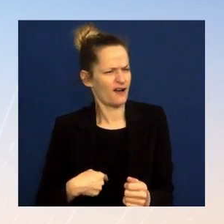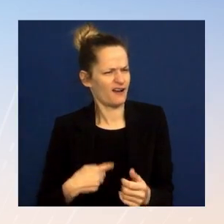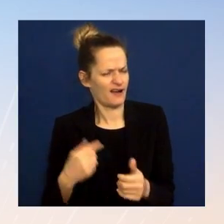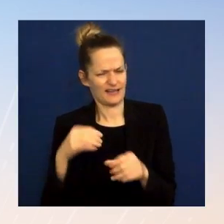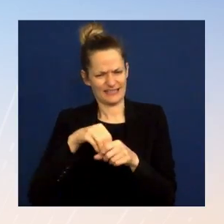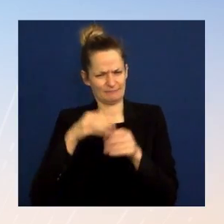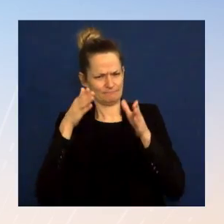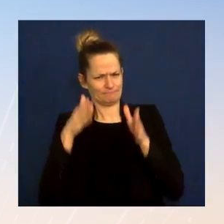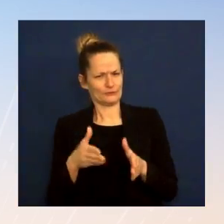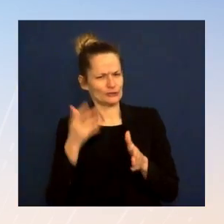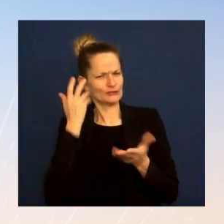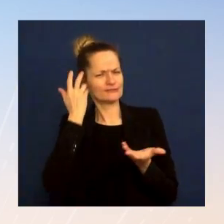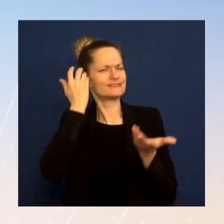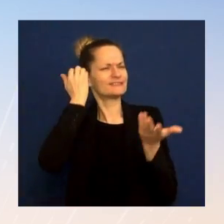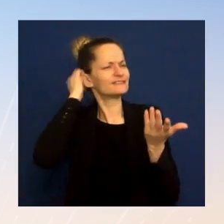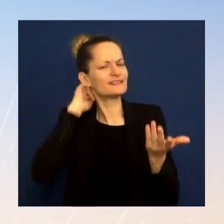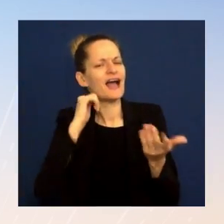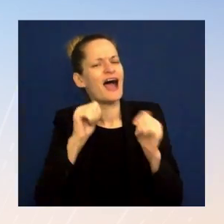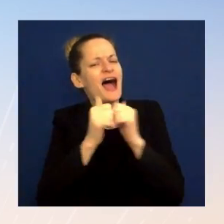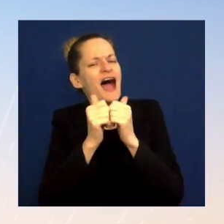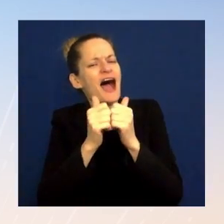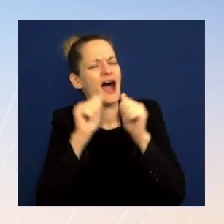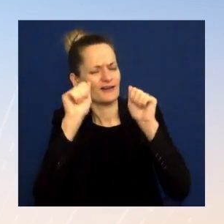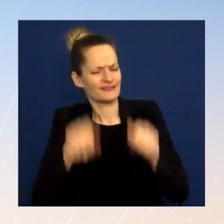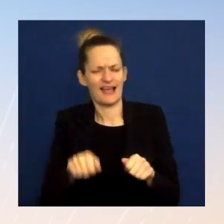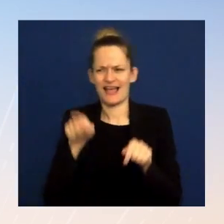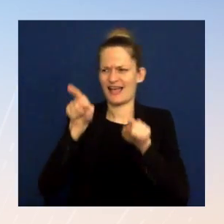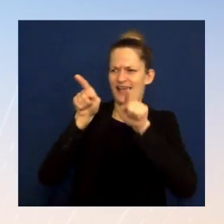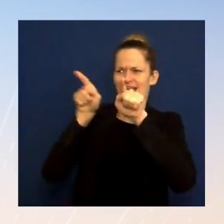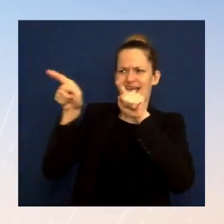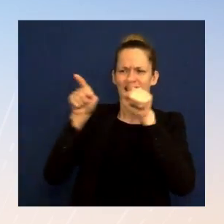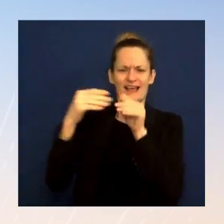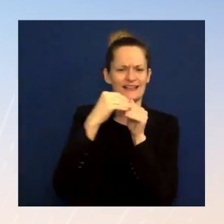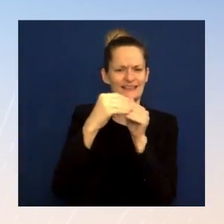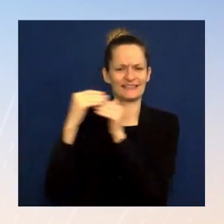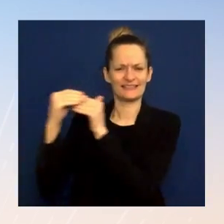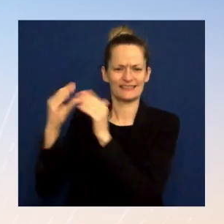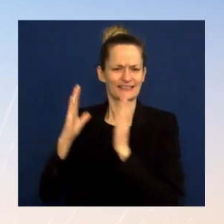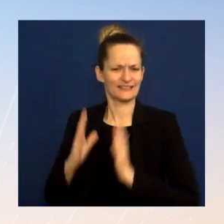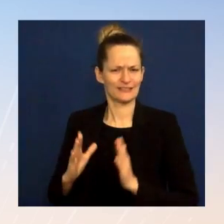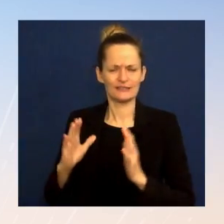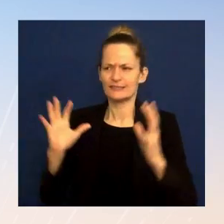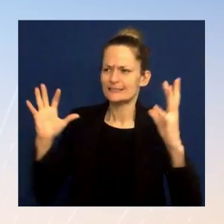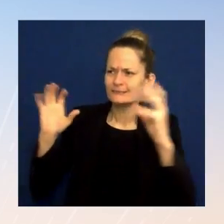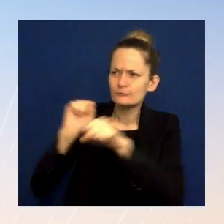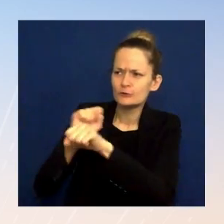And then, secondly, the President suggested last week that one of the reasons OPEC isn't doing more to ramp up supply